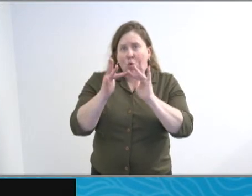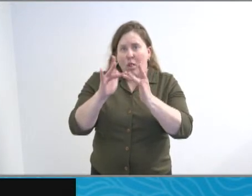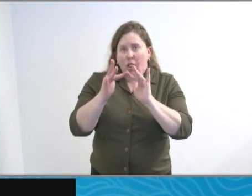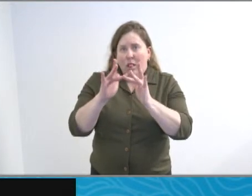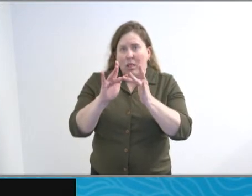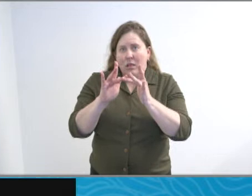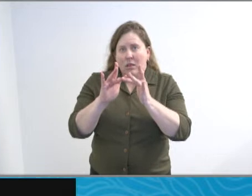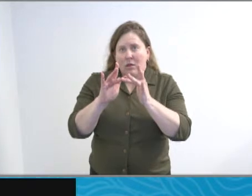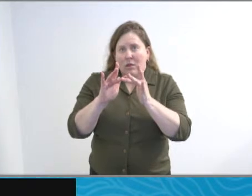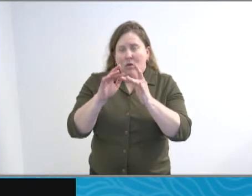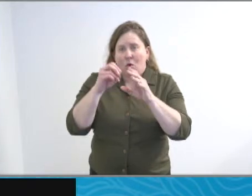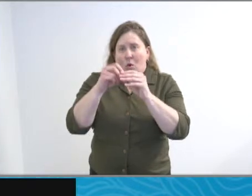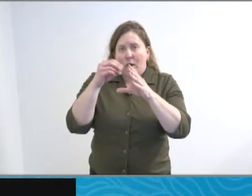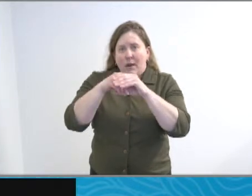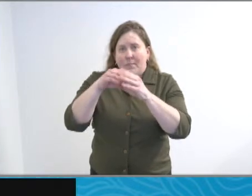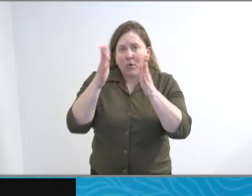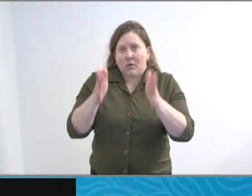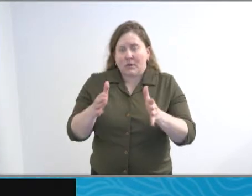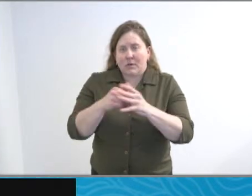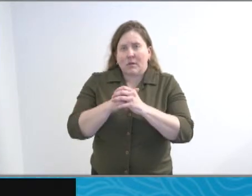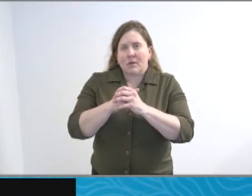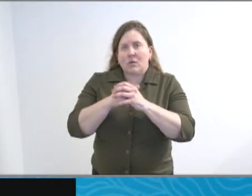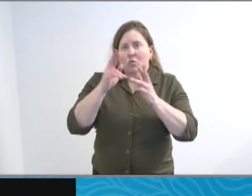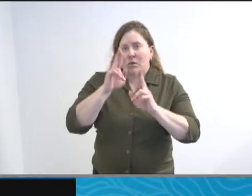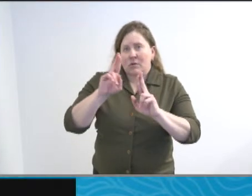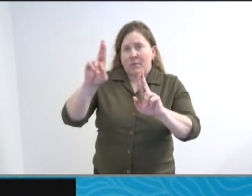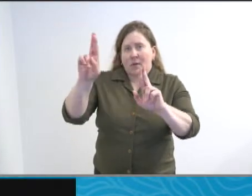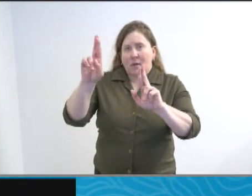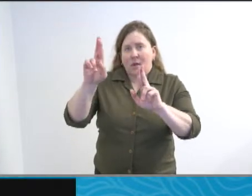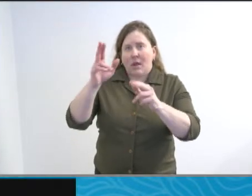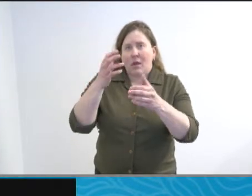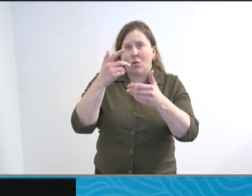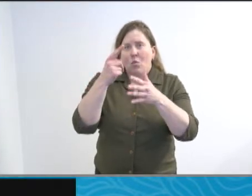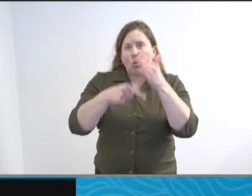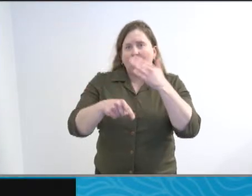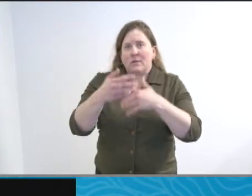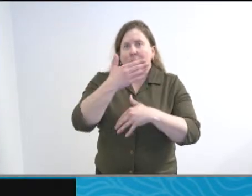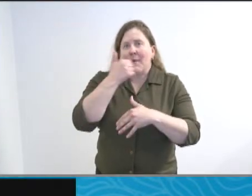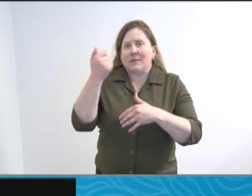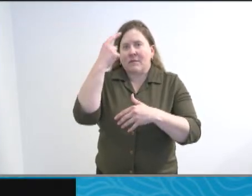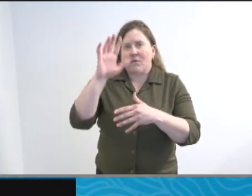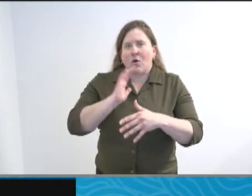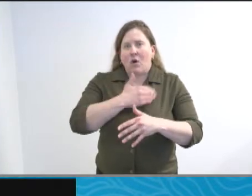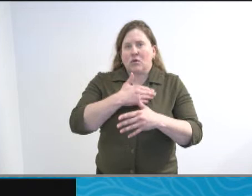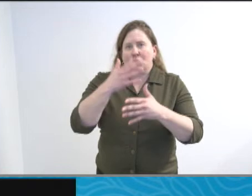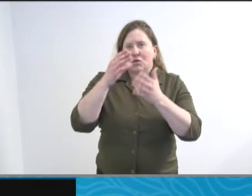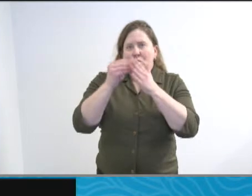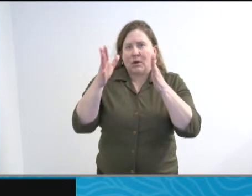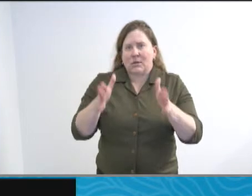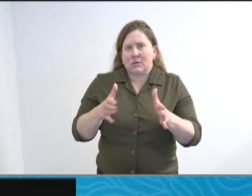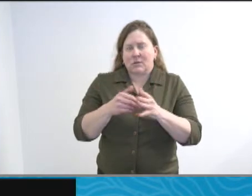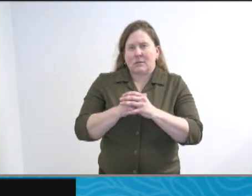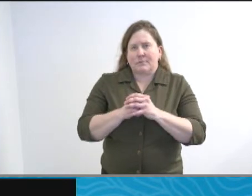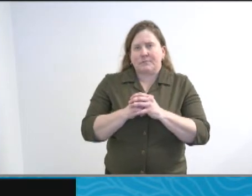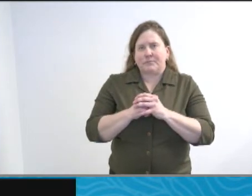with the intent of respect and what's best for our students. And so without further ado,